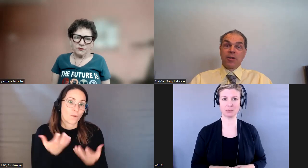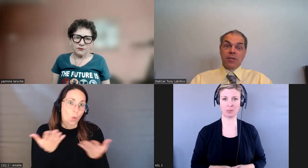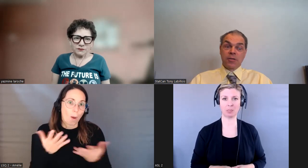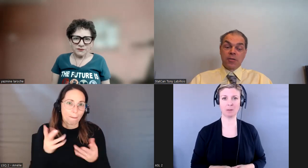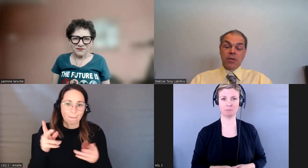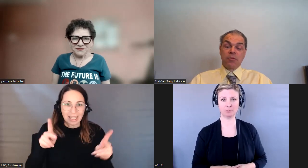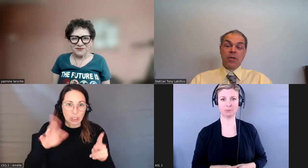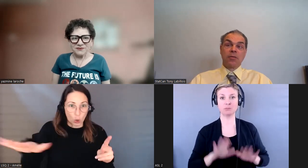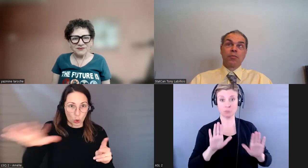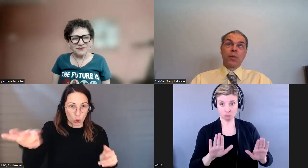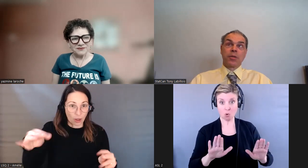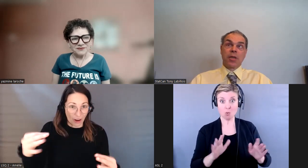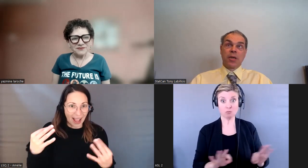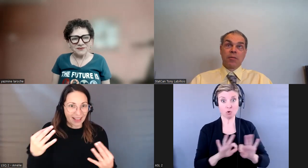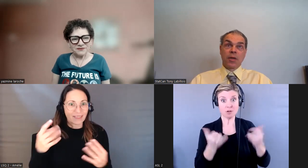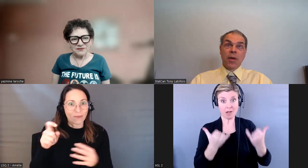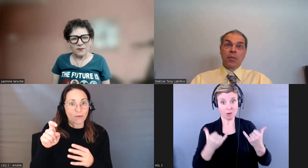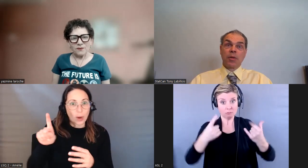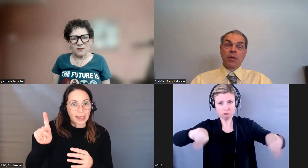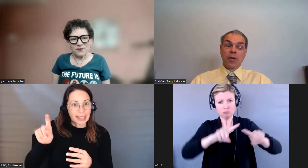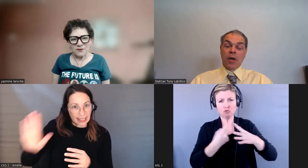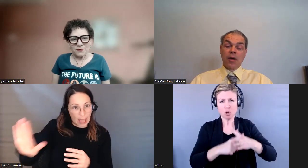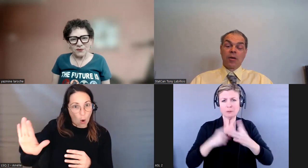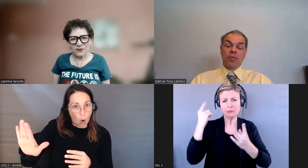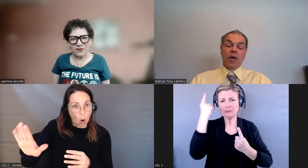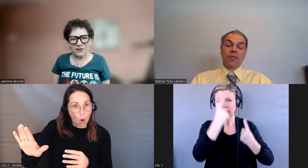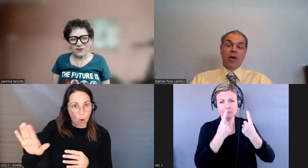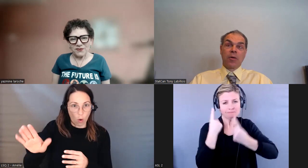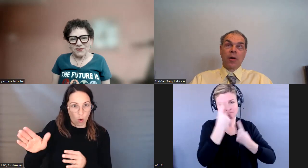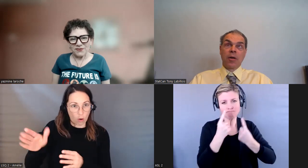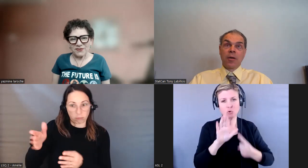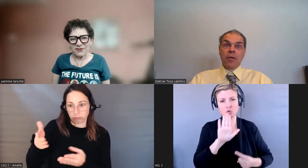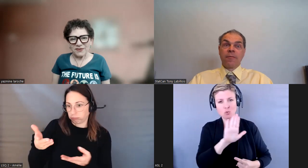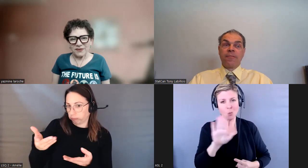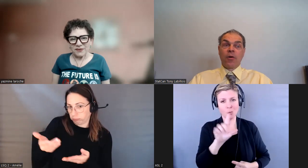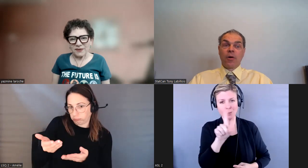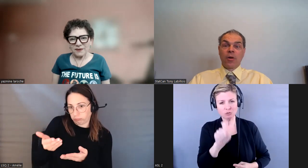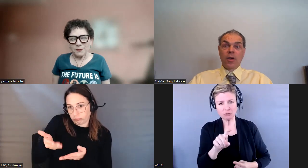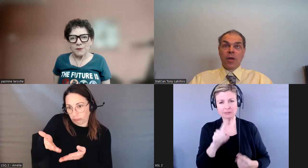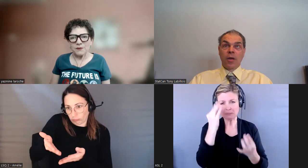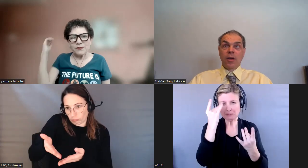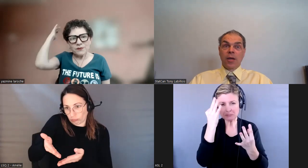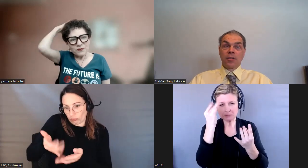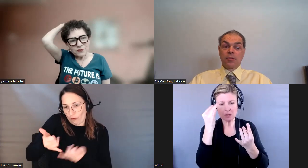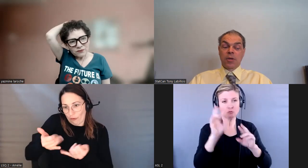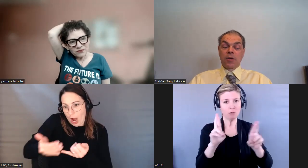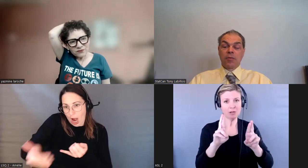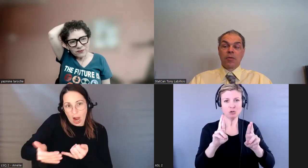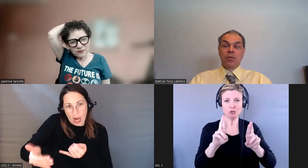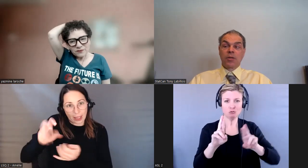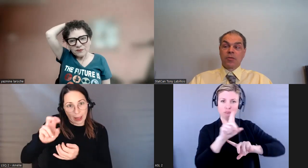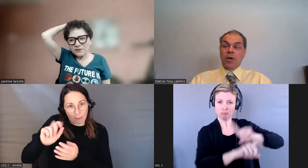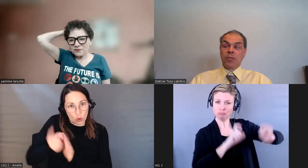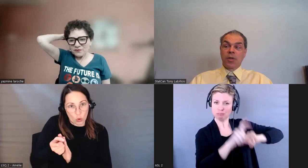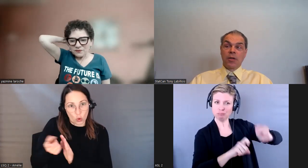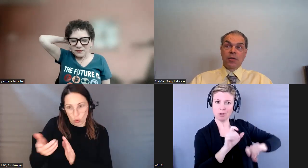questions because we we purposely kept half an hour for answering questions from the audience